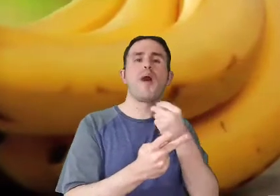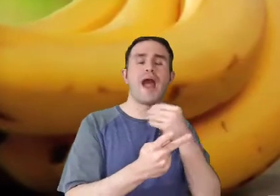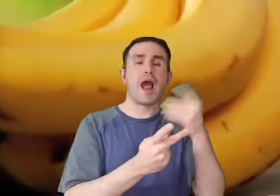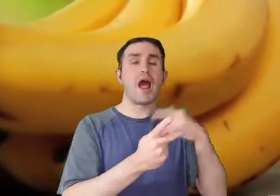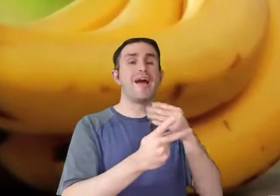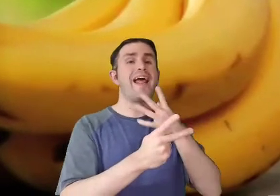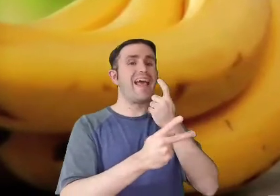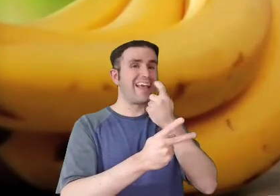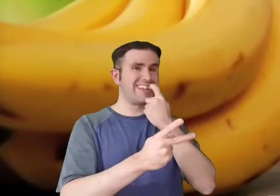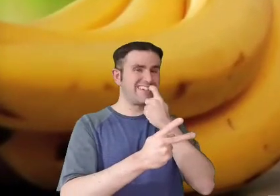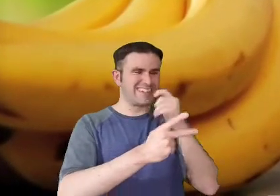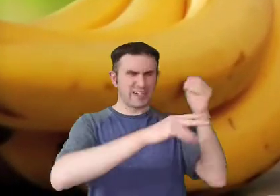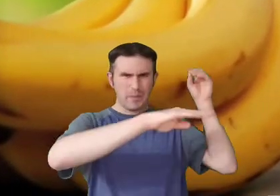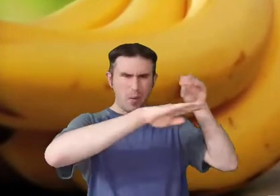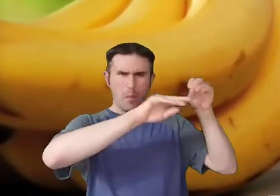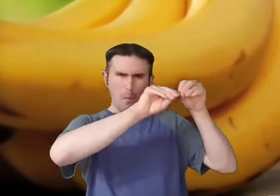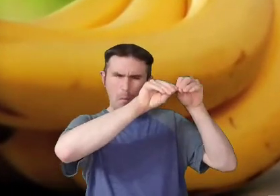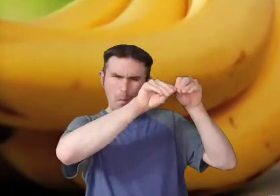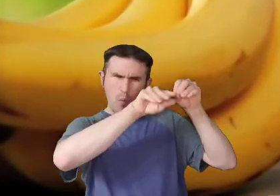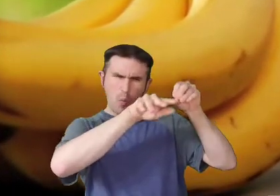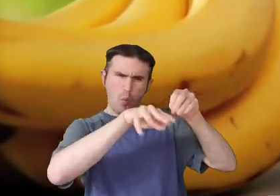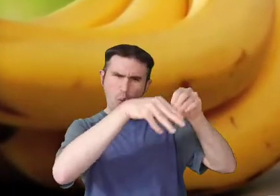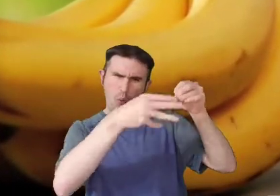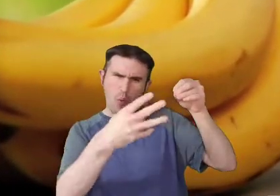until it passes through a prism, then you see all the different colors in the spectrum)...